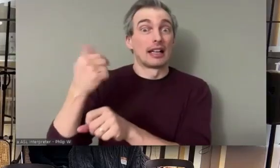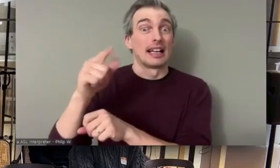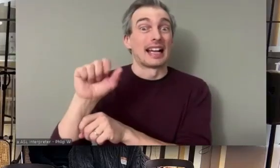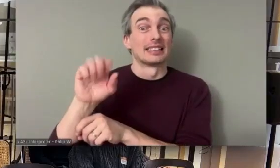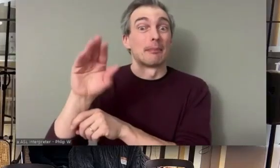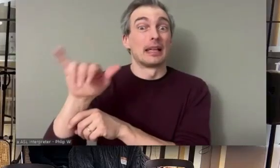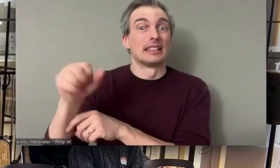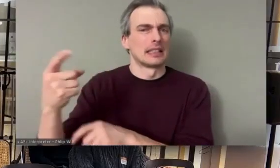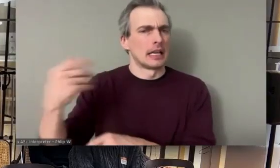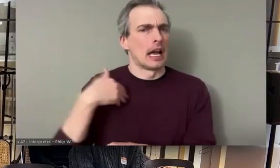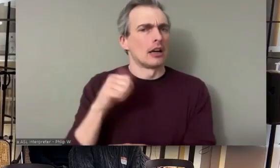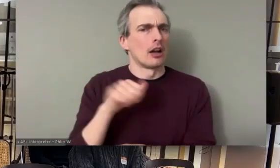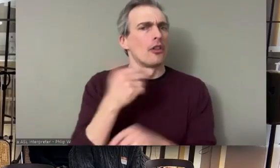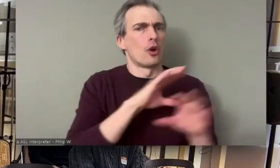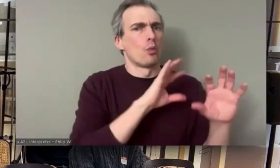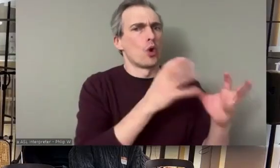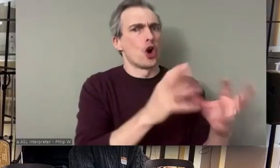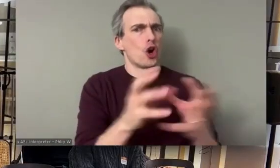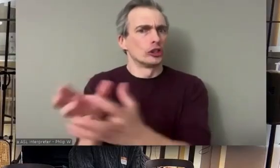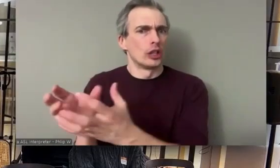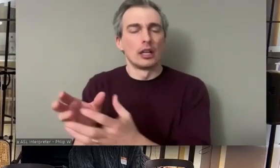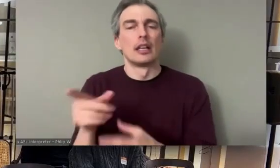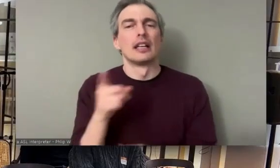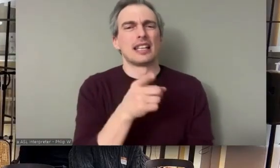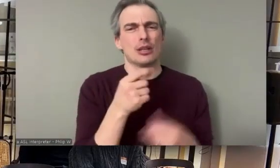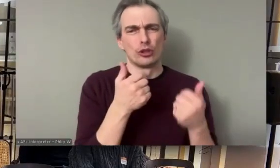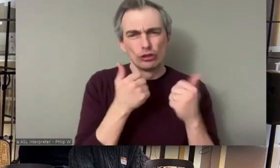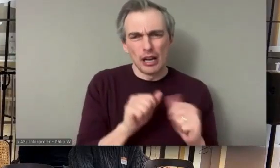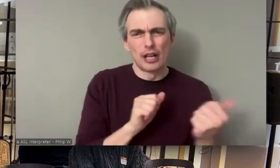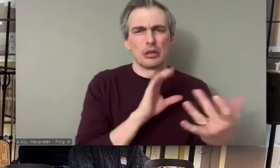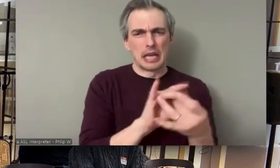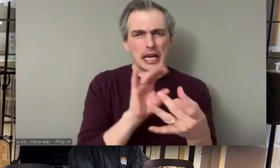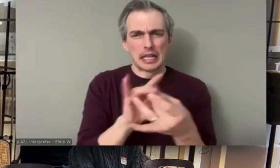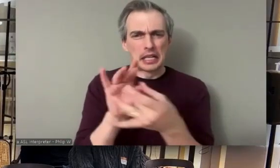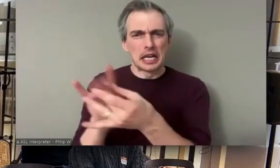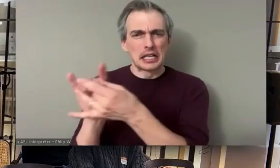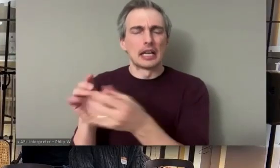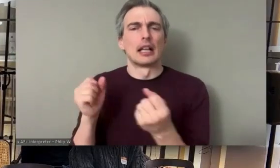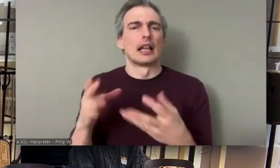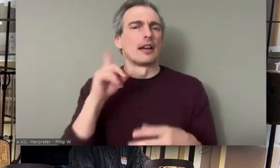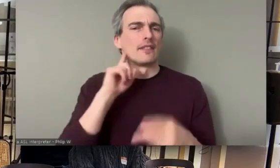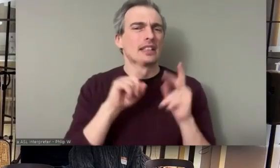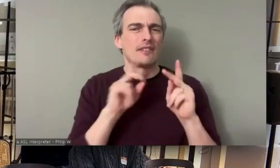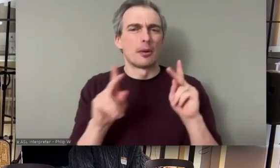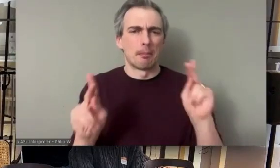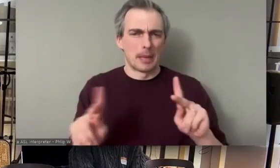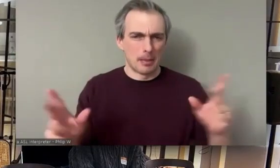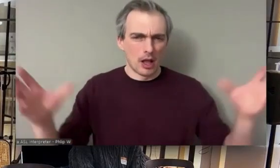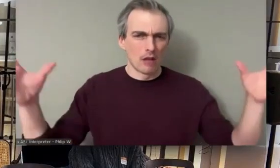And he was trying to connect with a lot of Deaf people on Horizon Worlds. Not many.